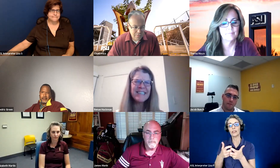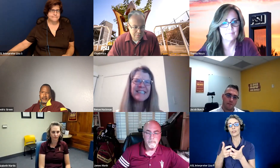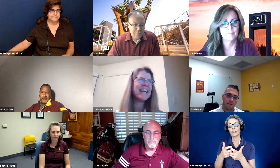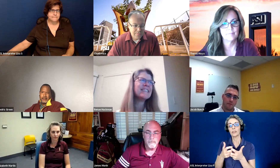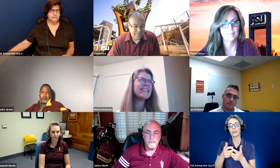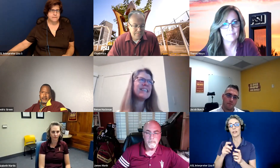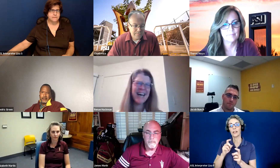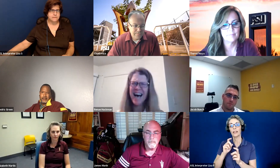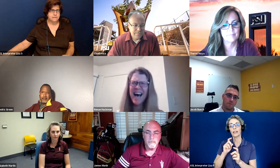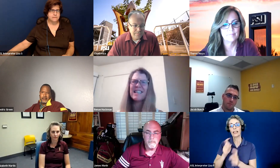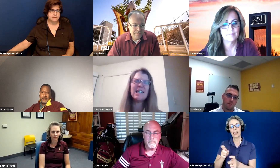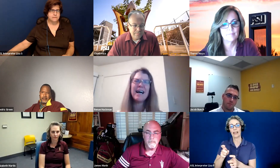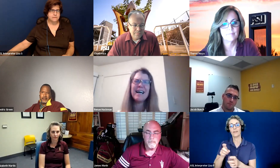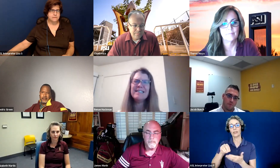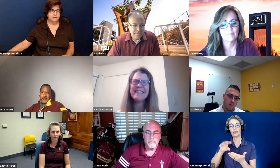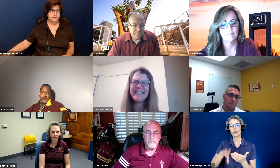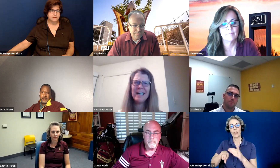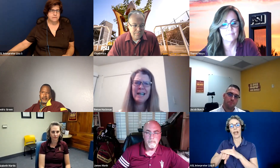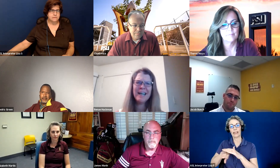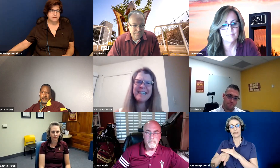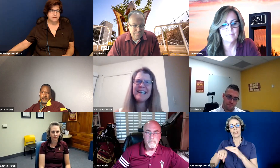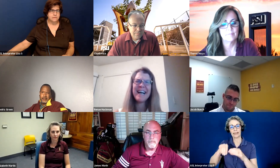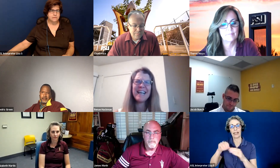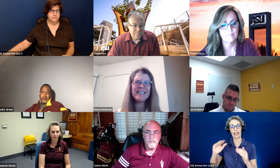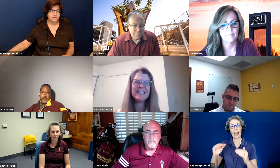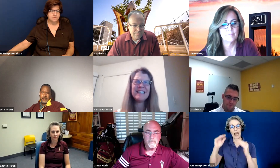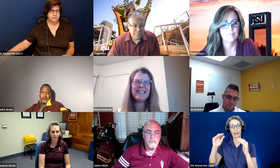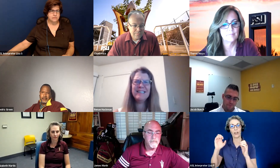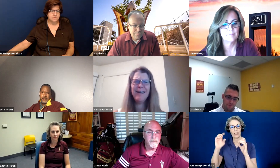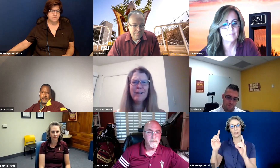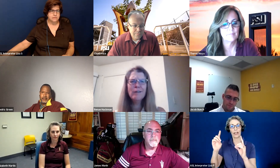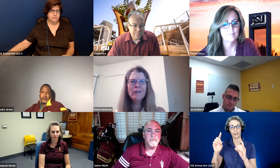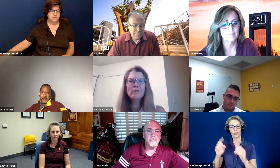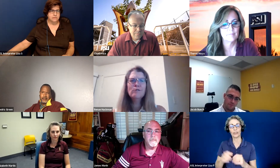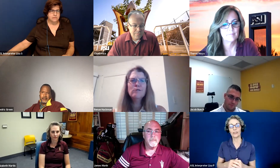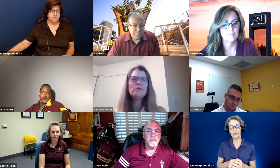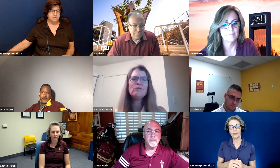in higher education. Students are still .